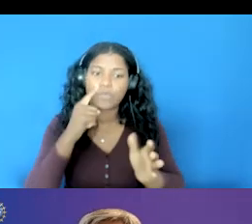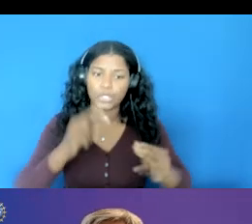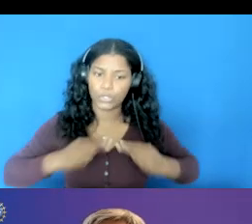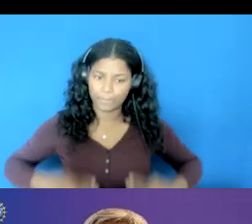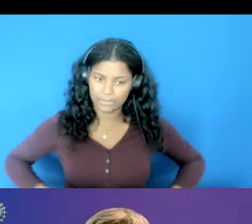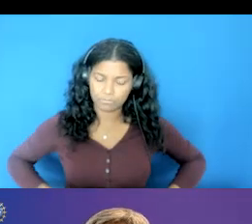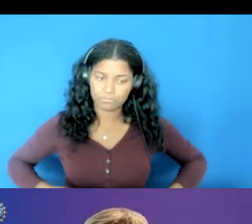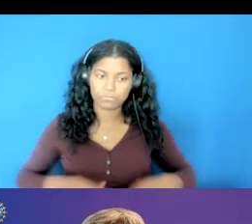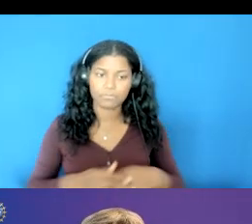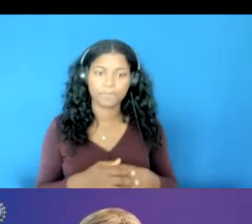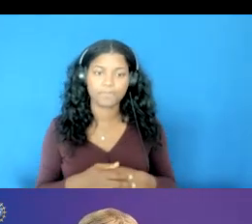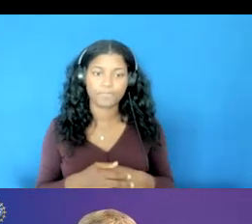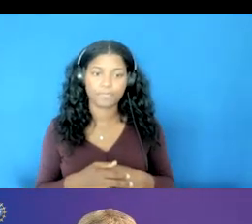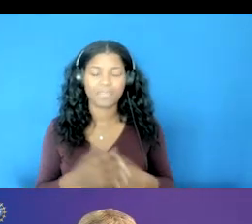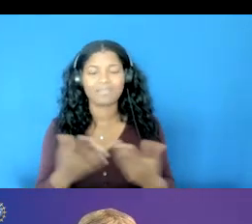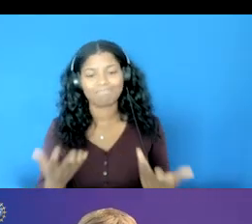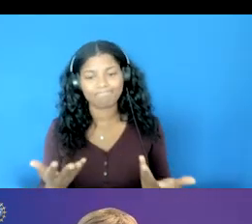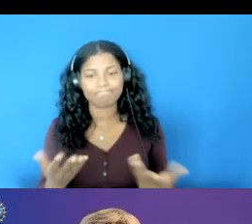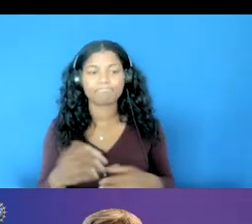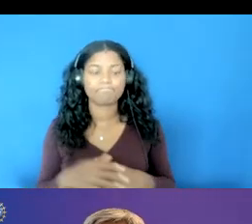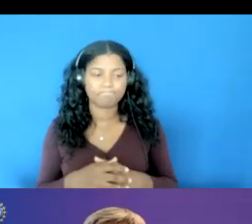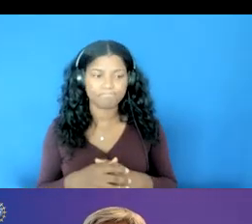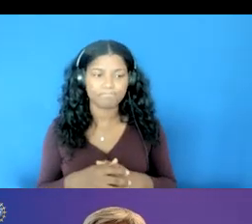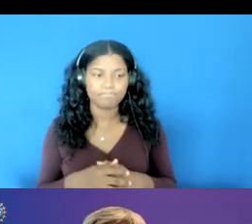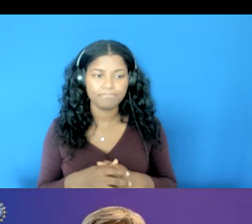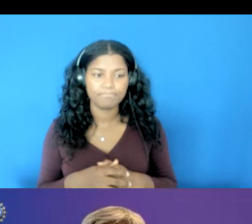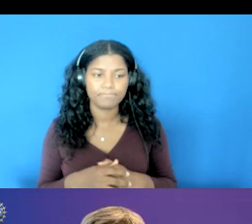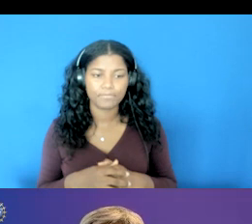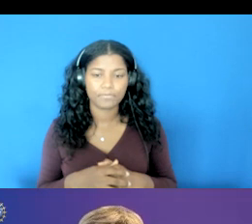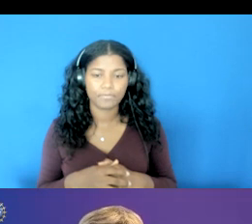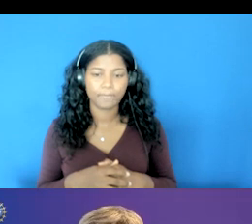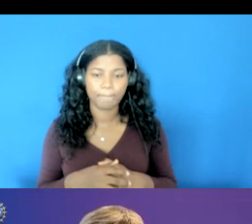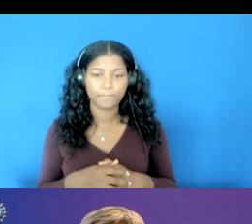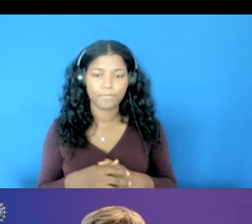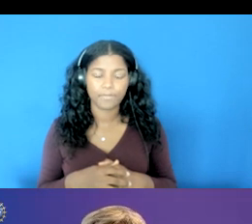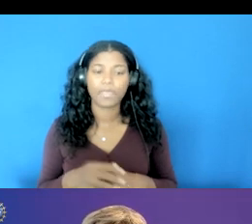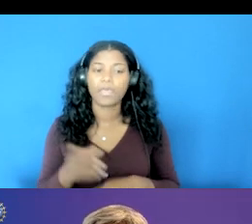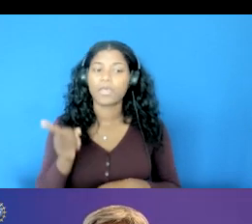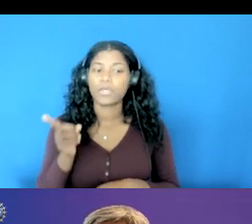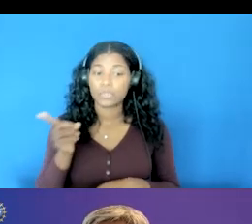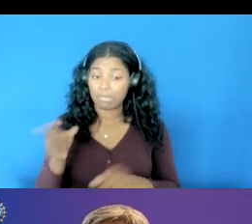There is some nuance in BIOs position. So basic research that can contribute to improving human health